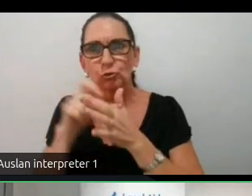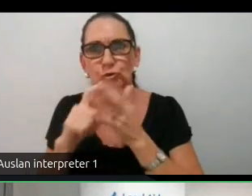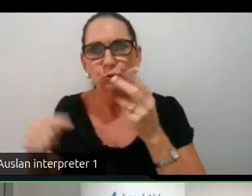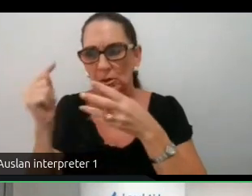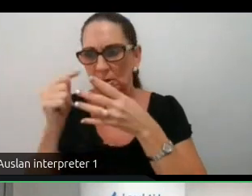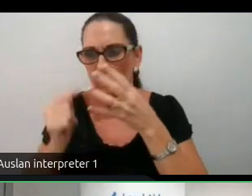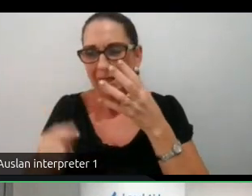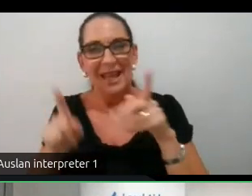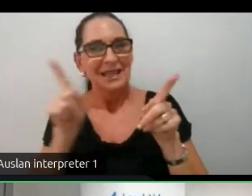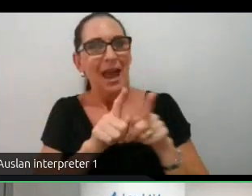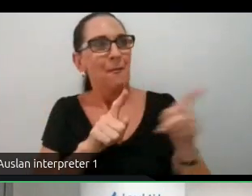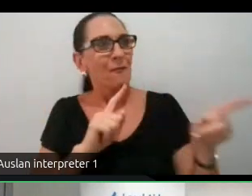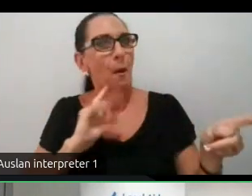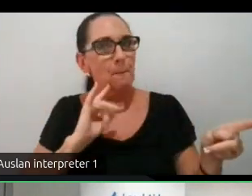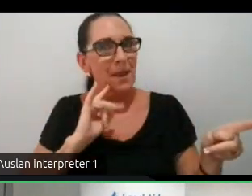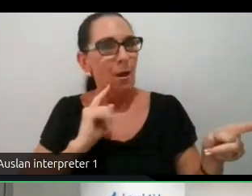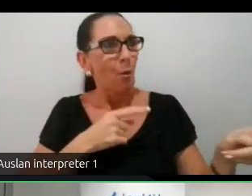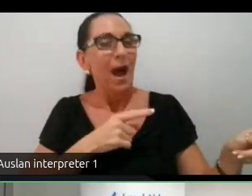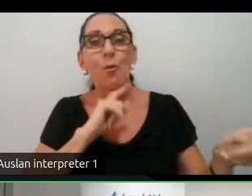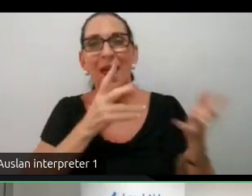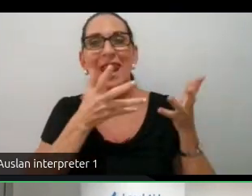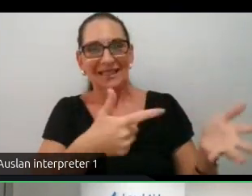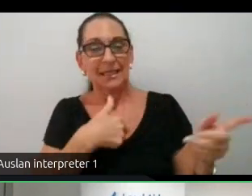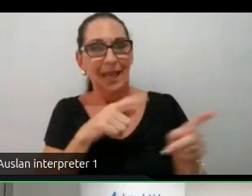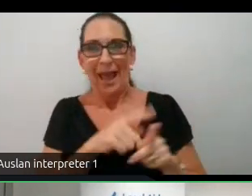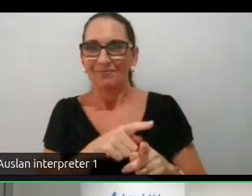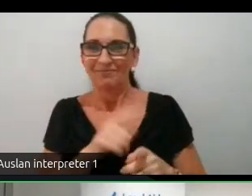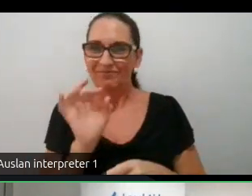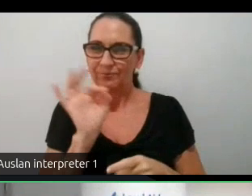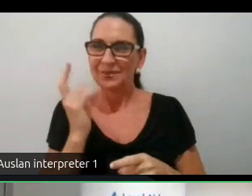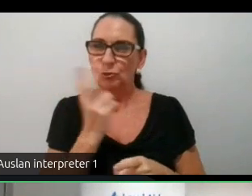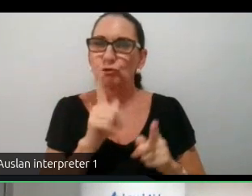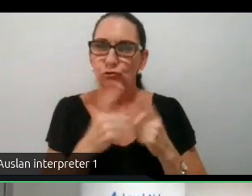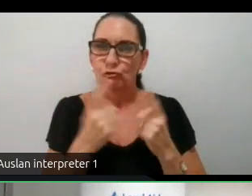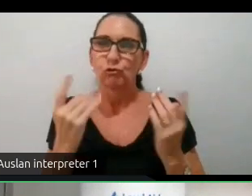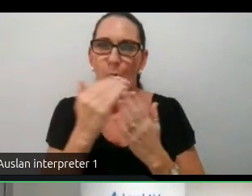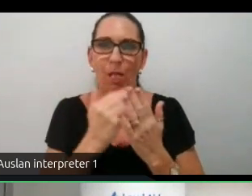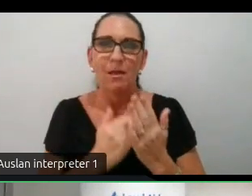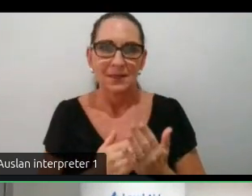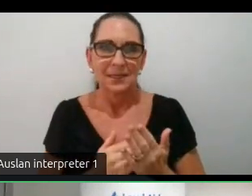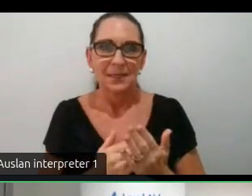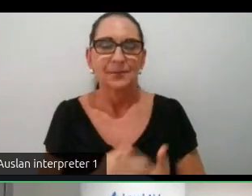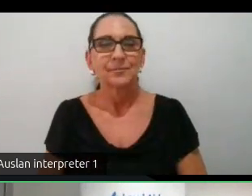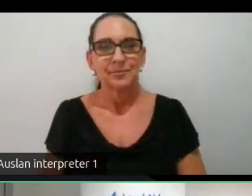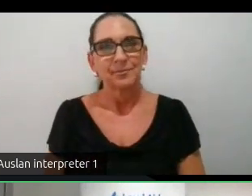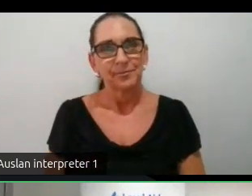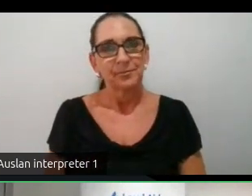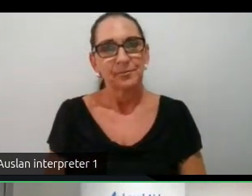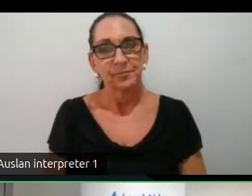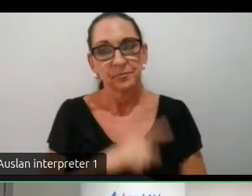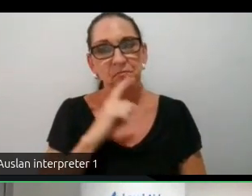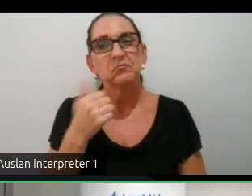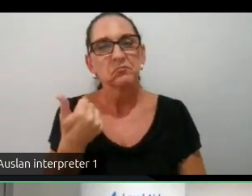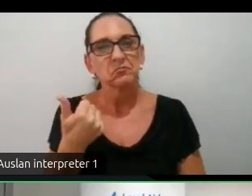company. That's simply not the case, is it? No. That's right. Uh yes. All right. No, I think